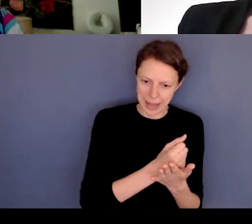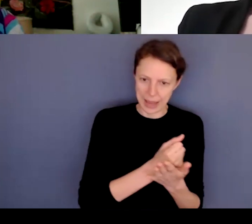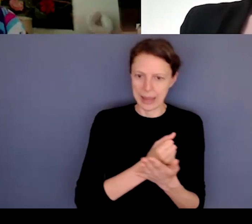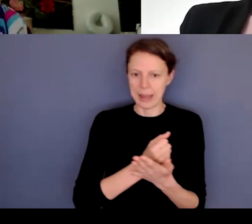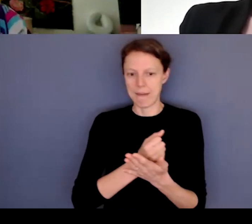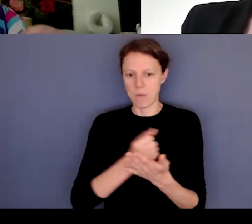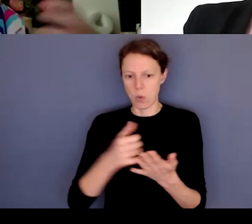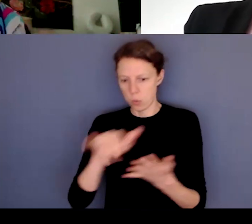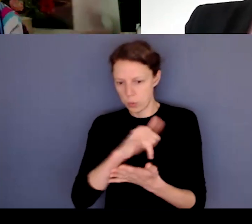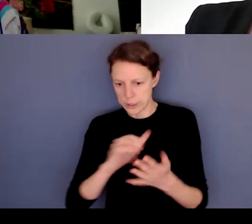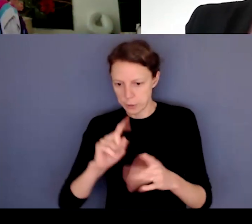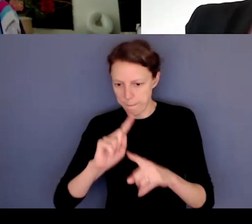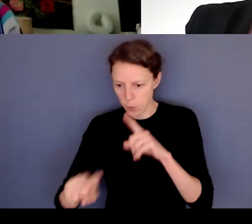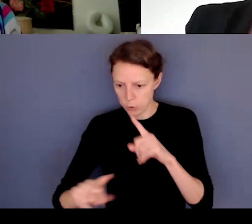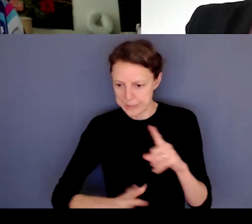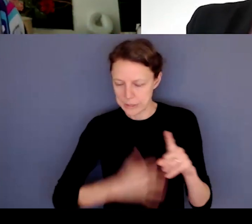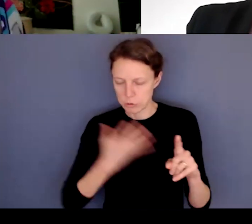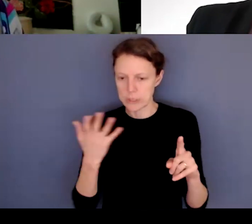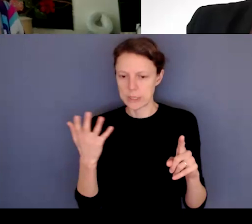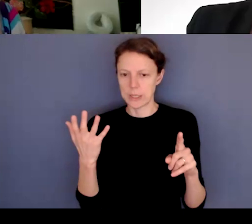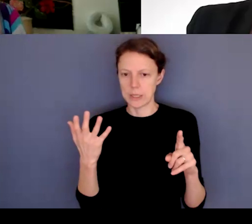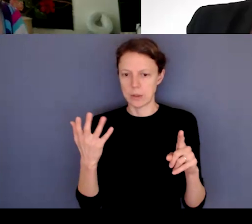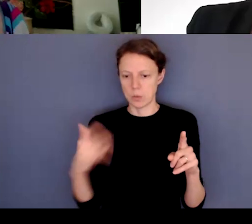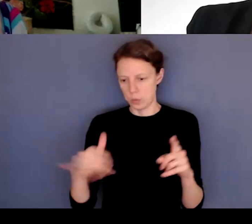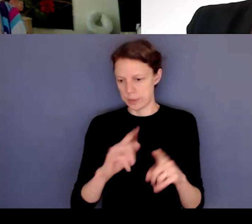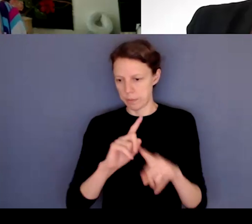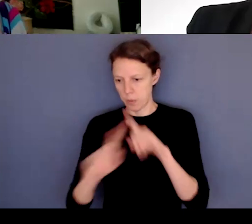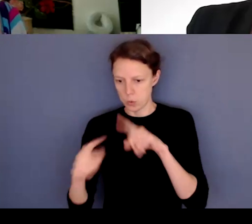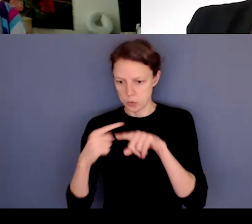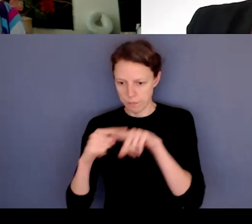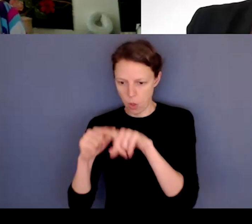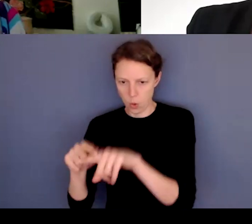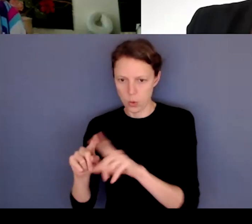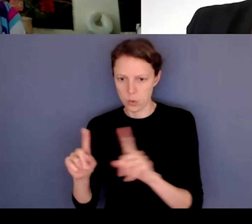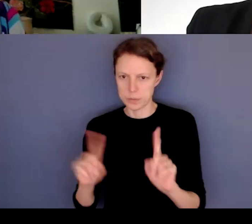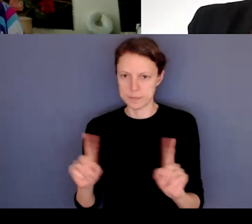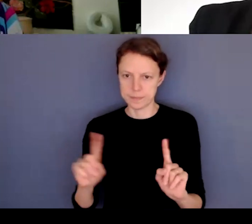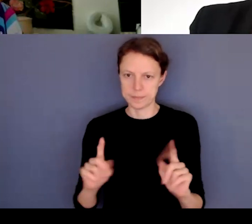interesting and most followed. I suppose, how do you incorporate